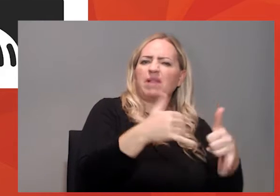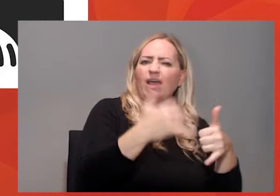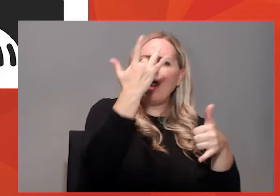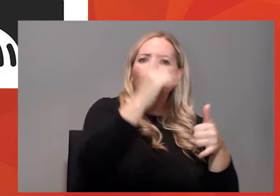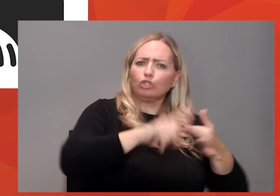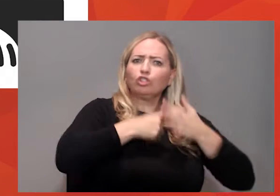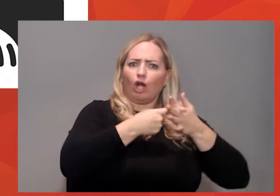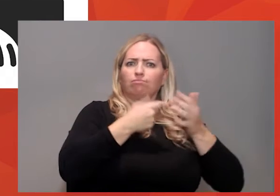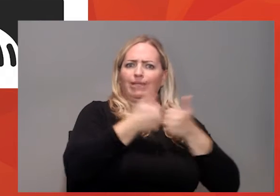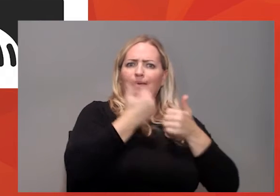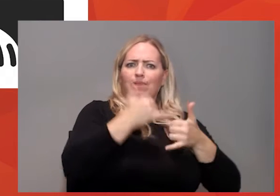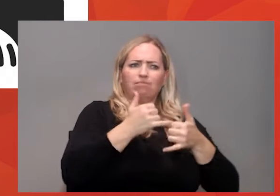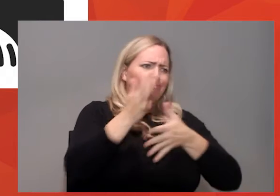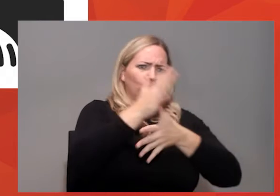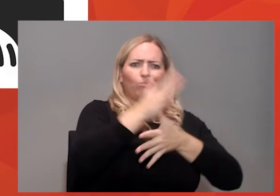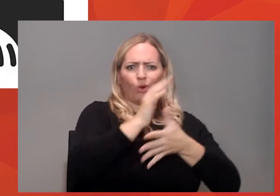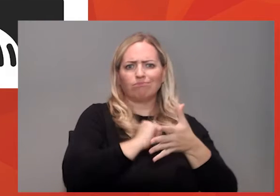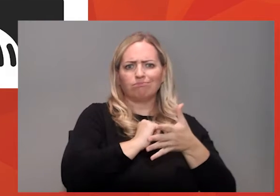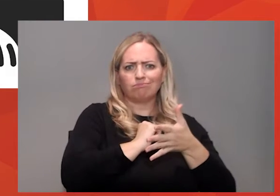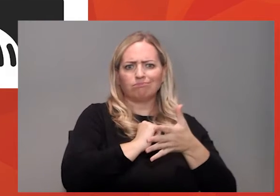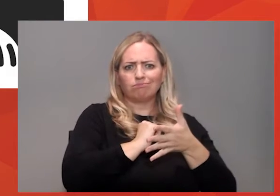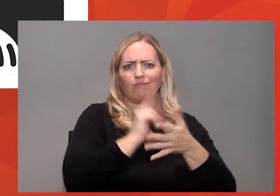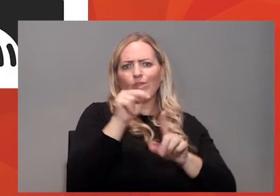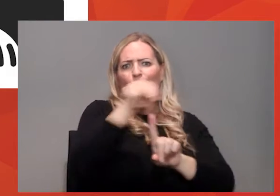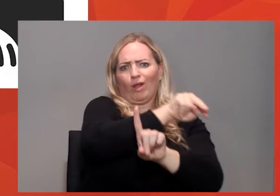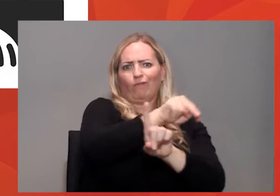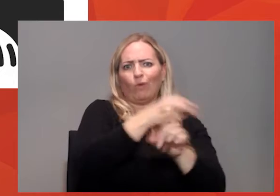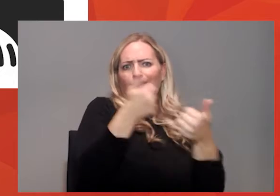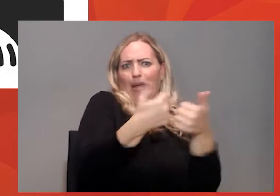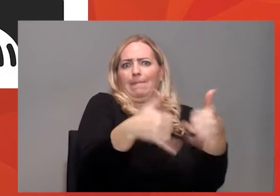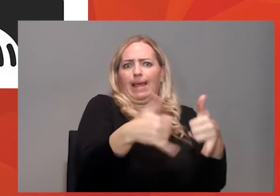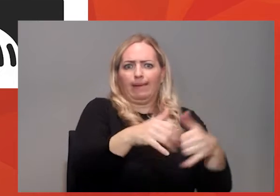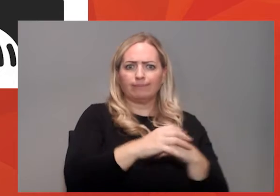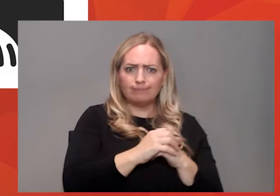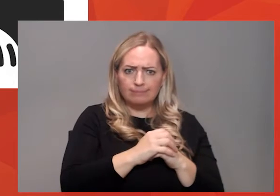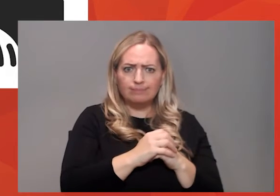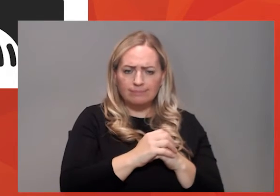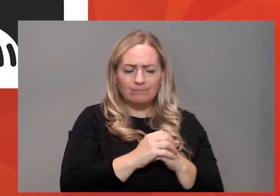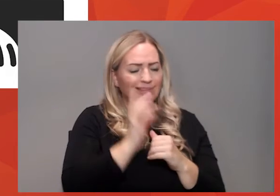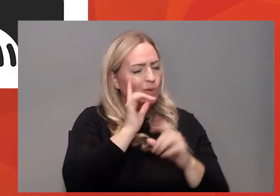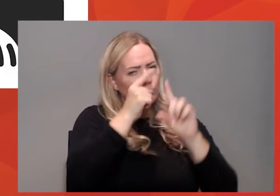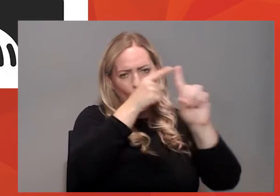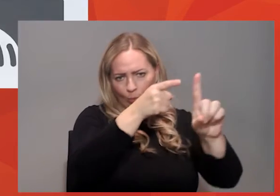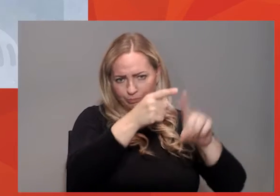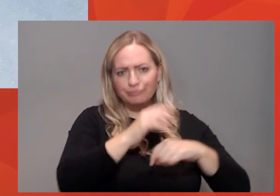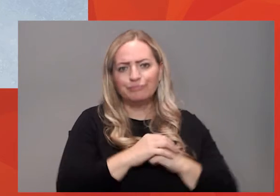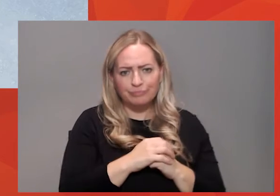"let's start with game play. This is the most important one from the gameplay point of view." And that, that was our goal.